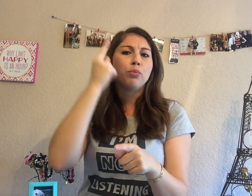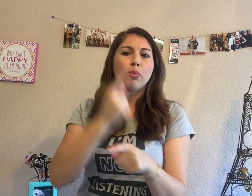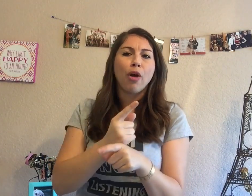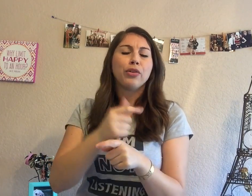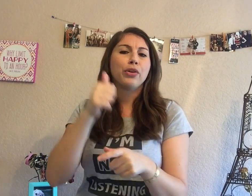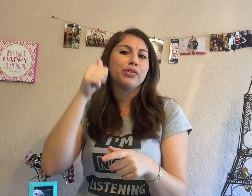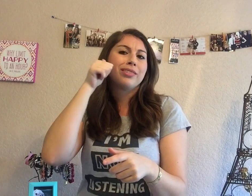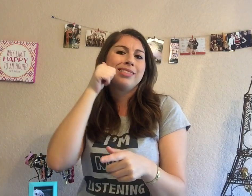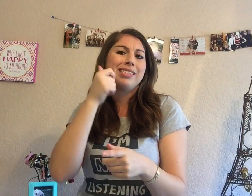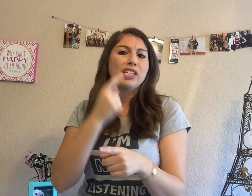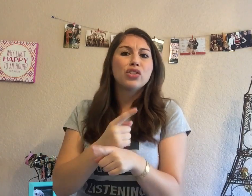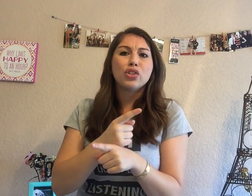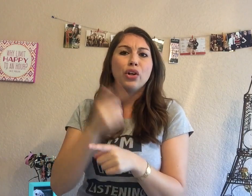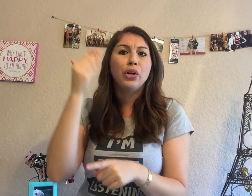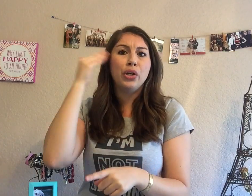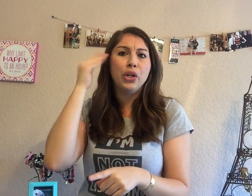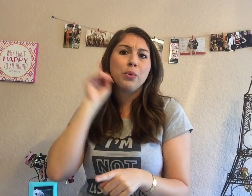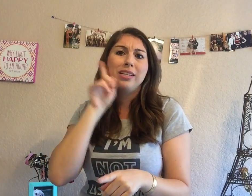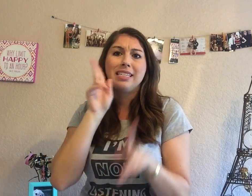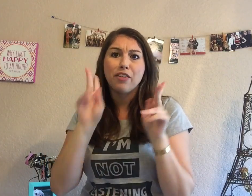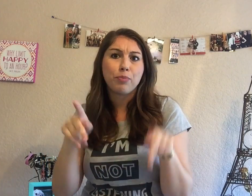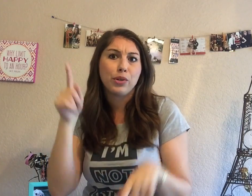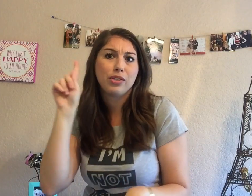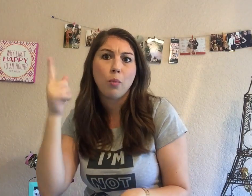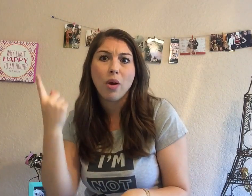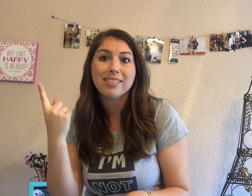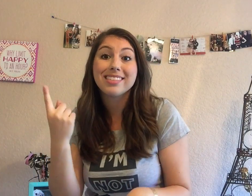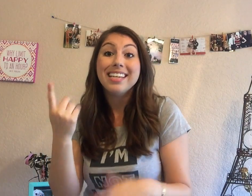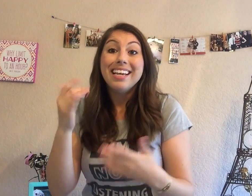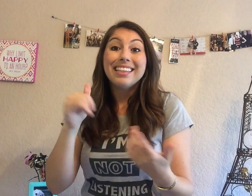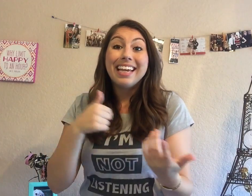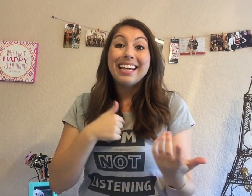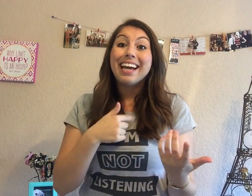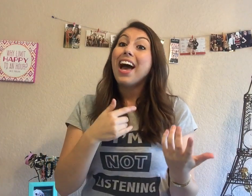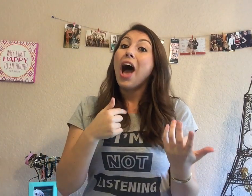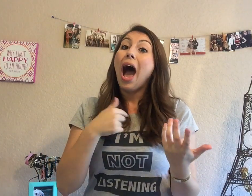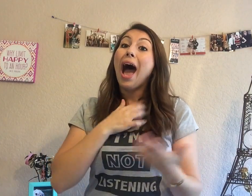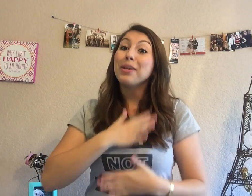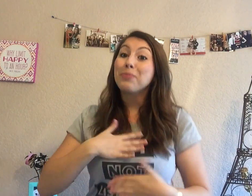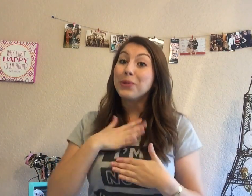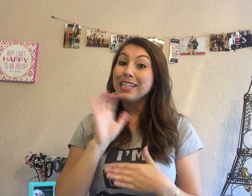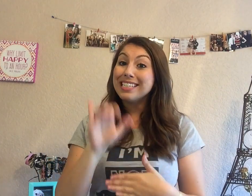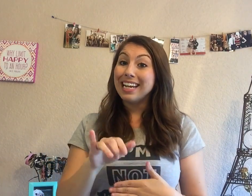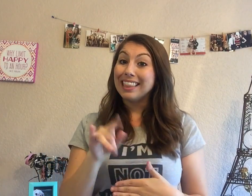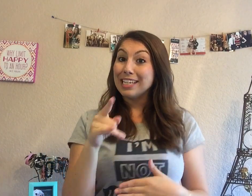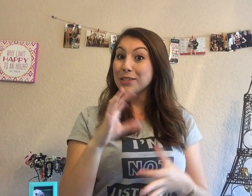brother's sister knew a Deaf person once. Like I appreciate that you're